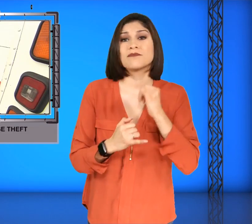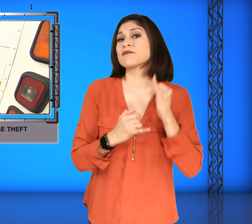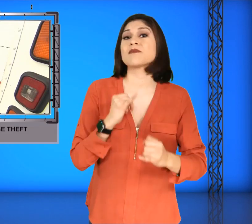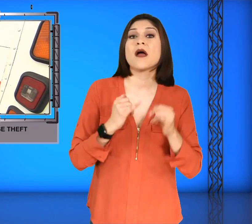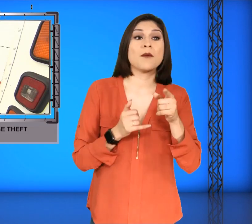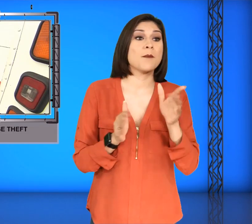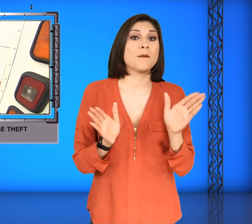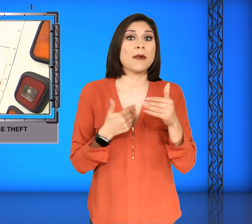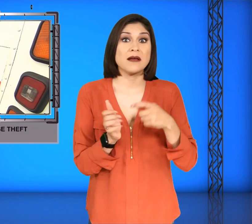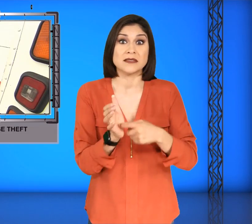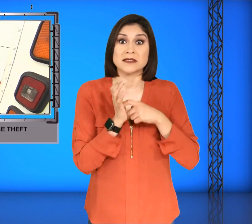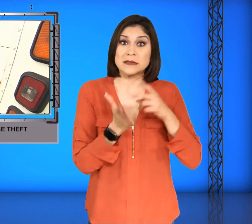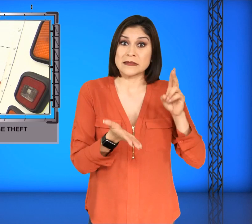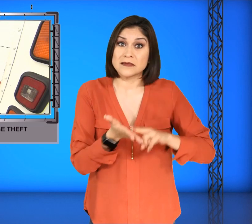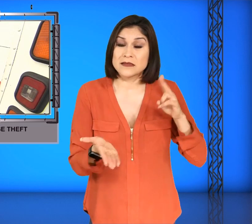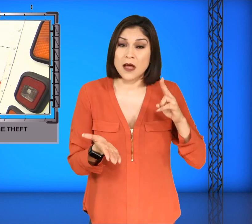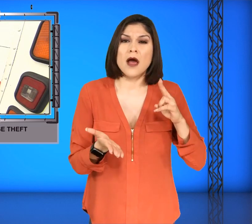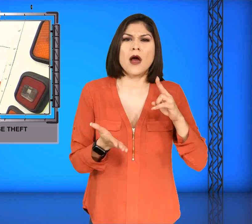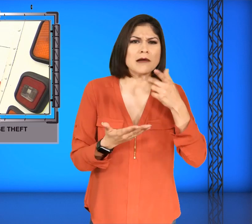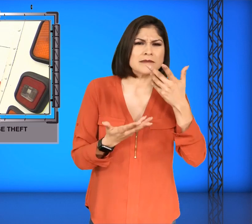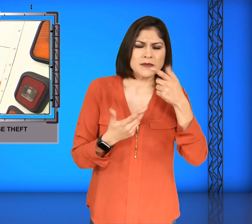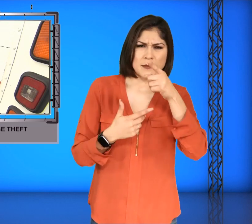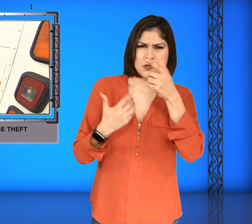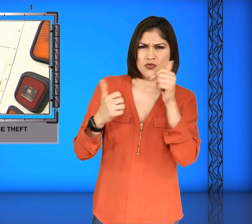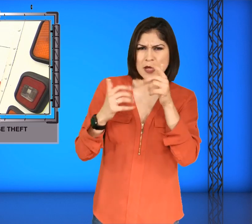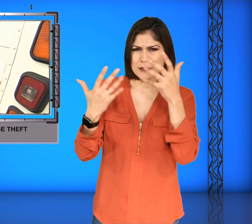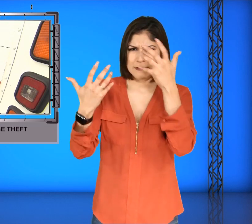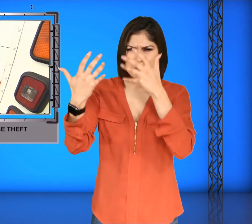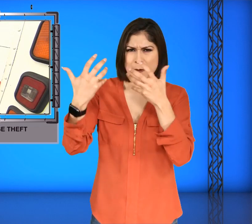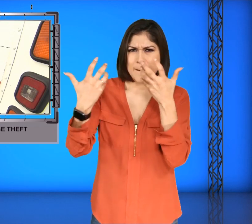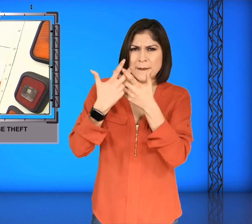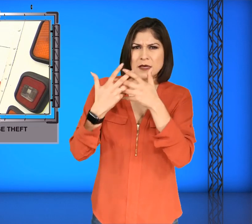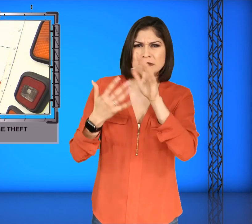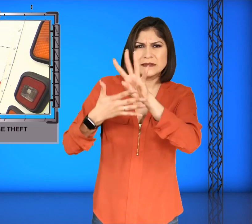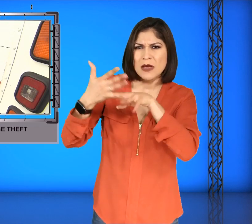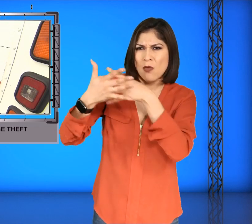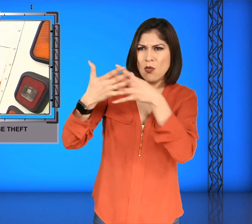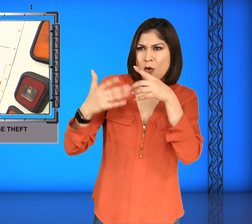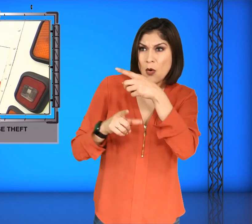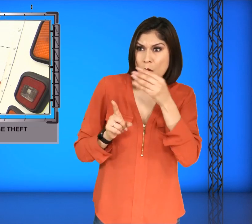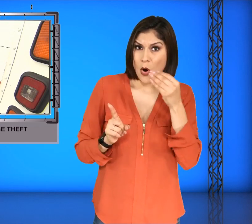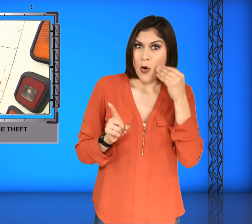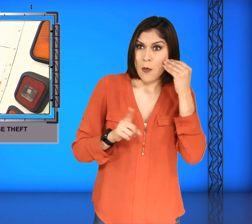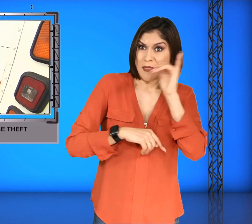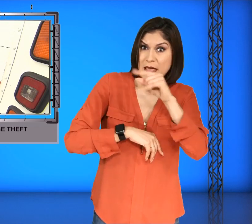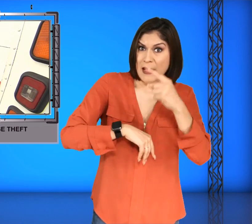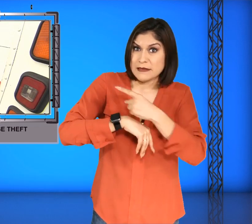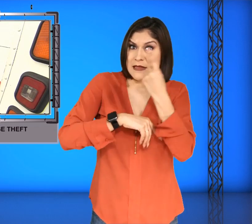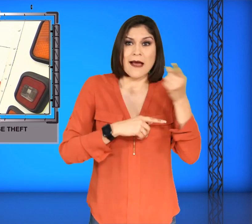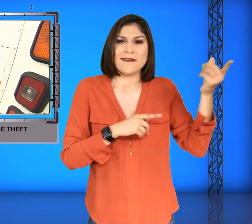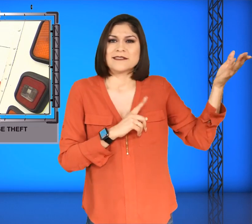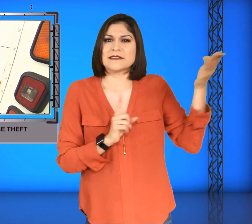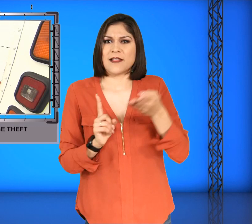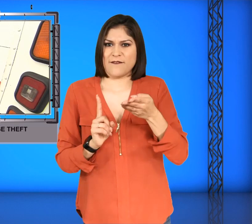And lastly, schedule your delivery on a day you know you'll be home or require a signature